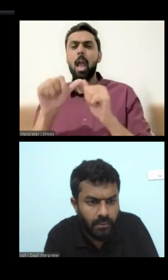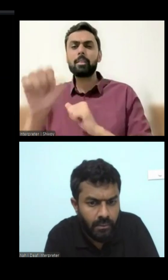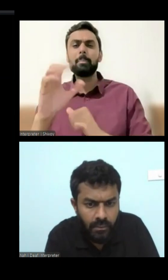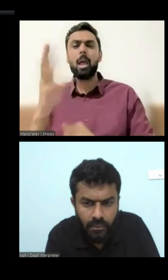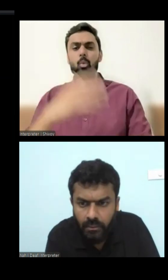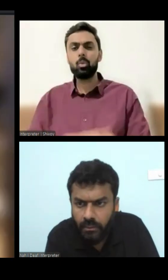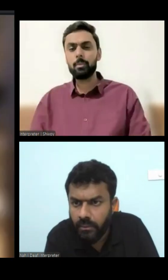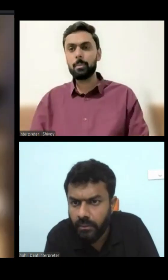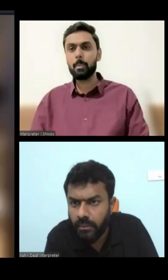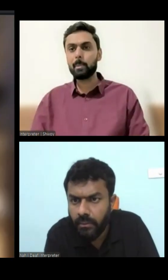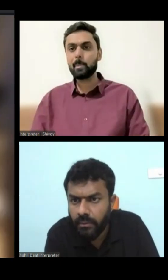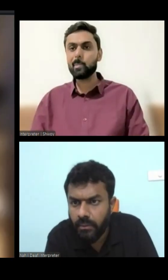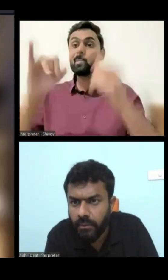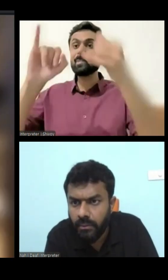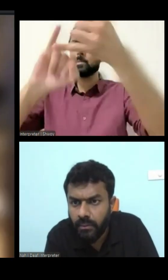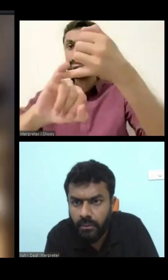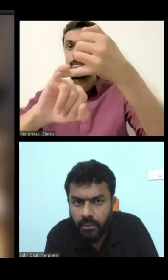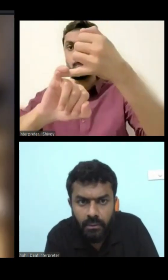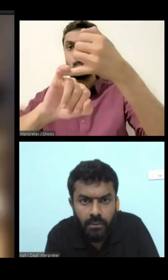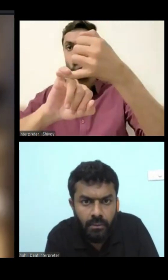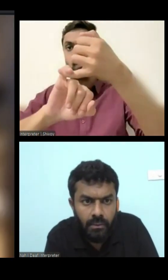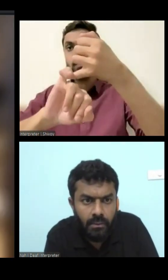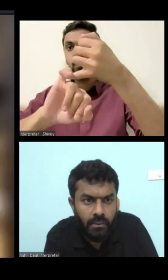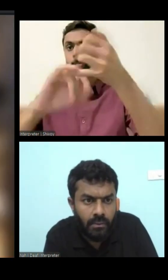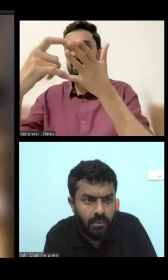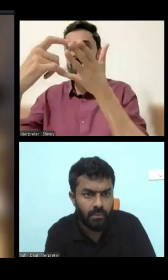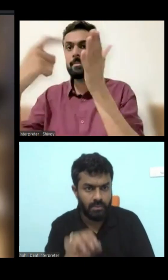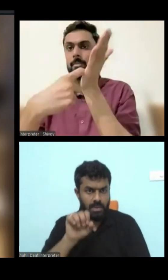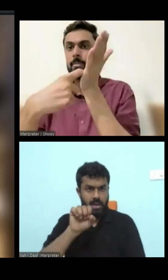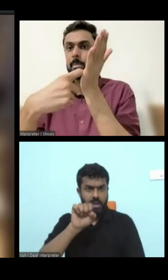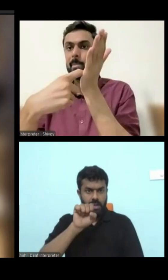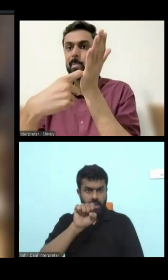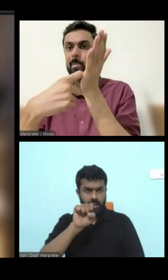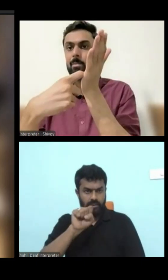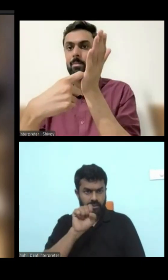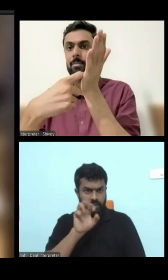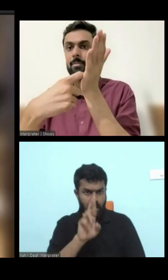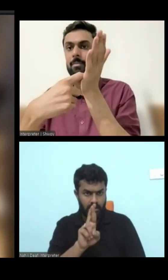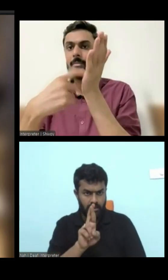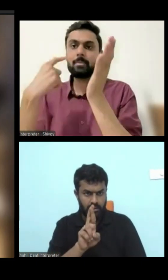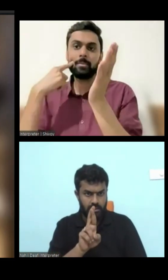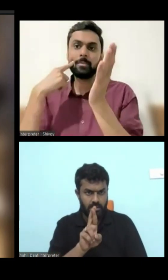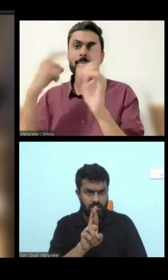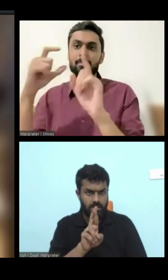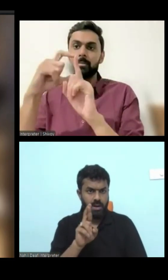Hi, thanks for inviting me to this meeting. So, first of all, I represent EdQueries.com. I'm the founder.